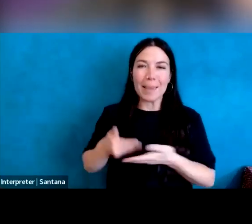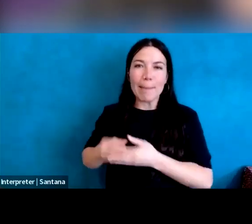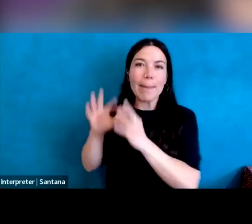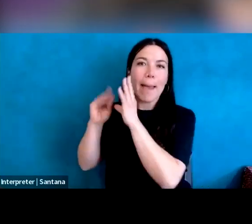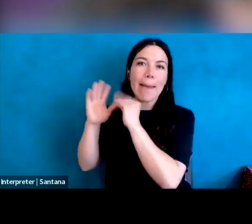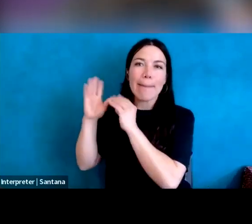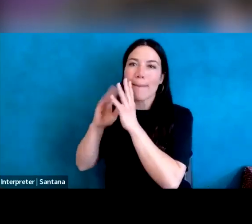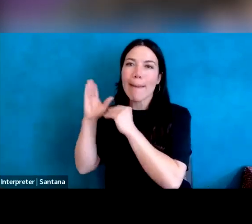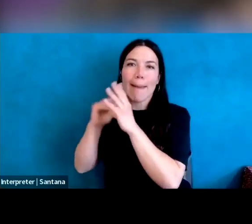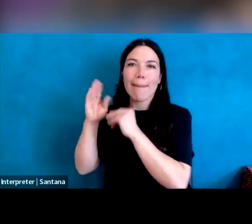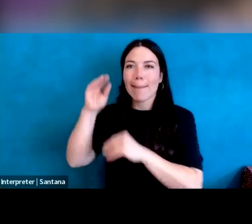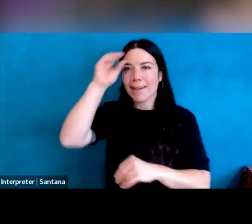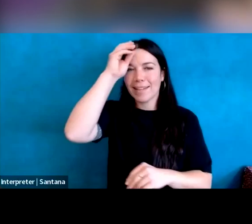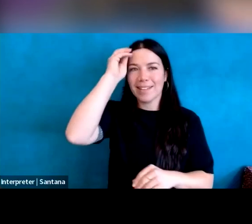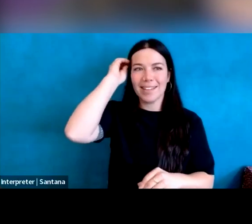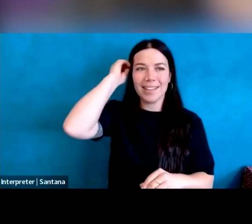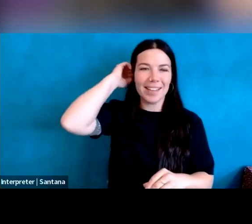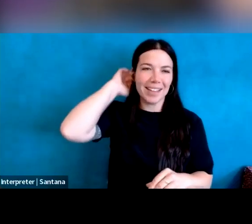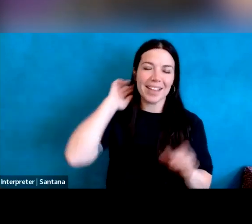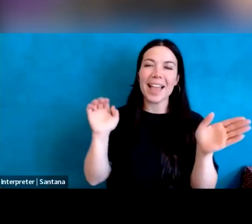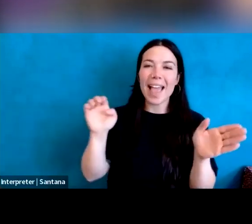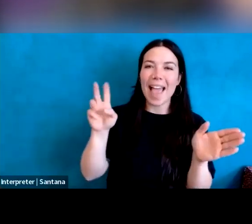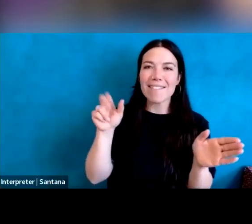Yeah, I'll fill the air. You're exactly right.